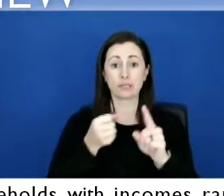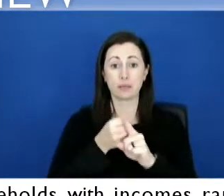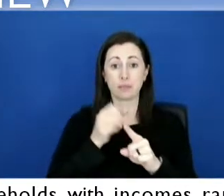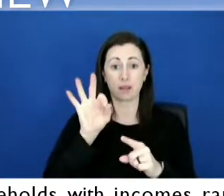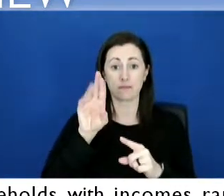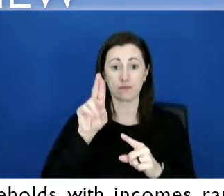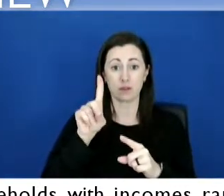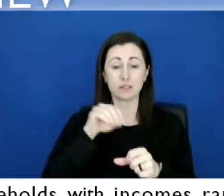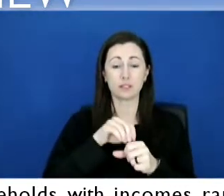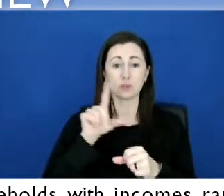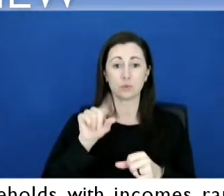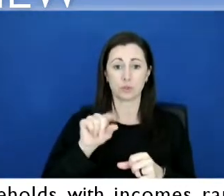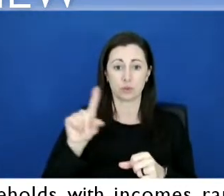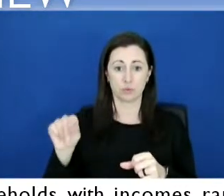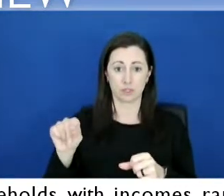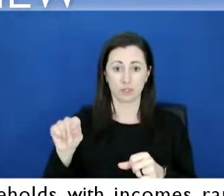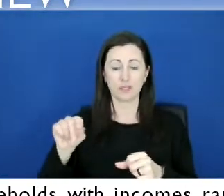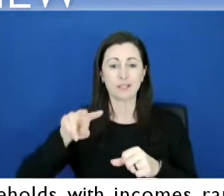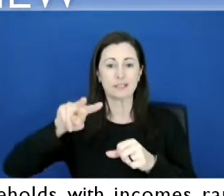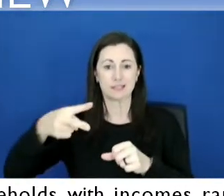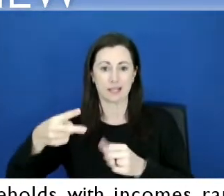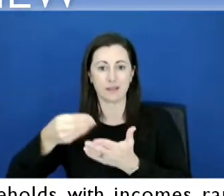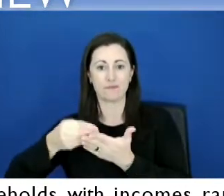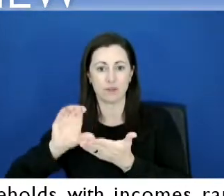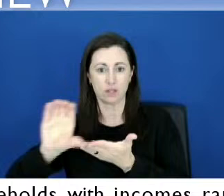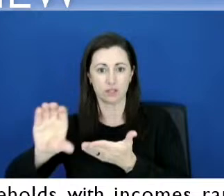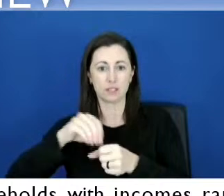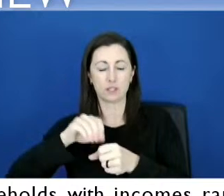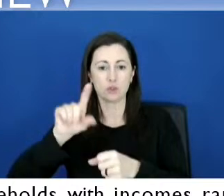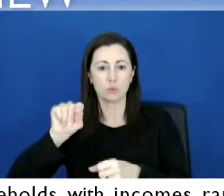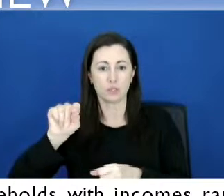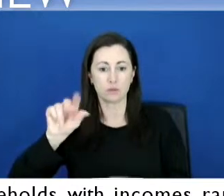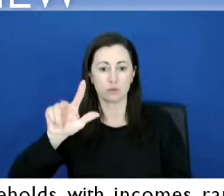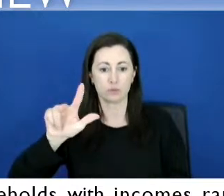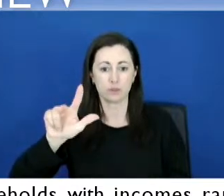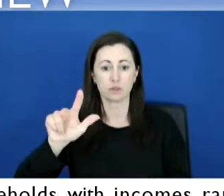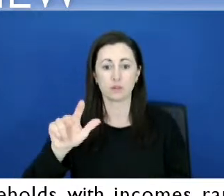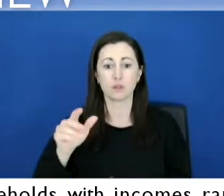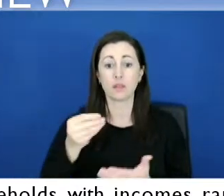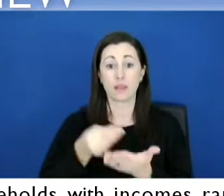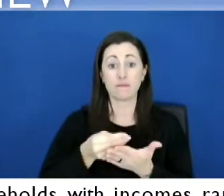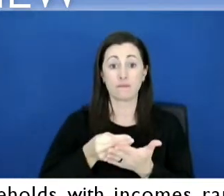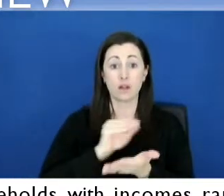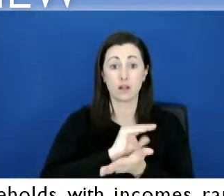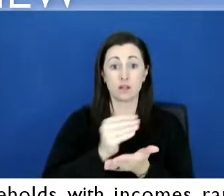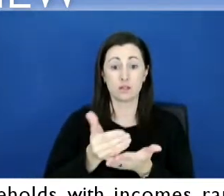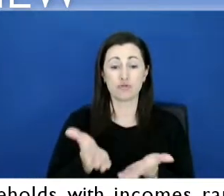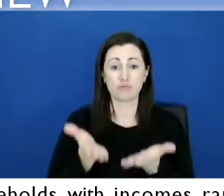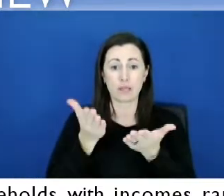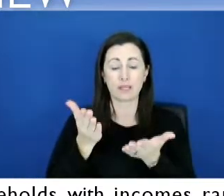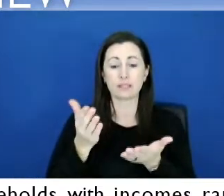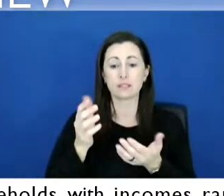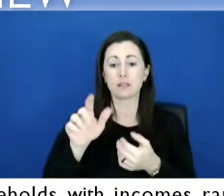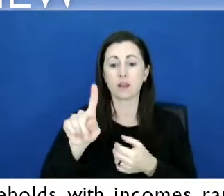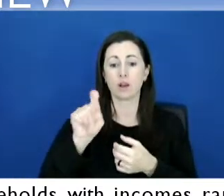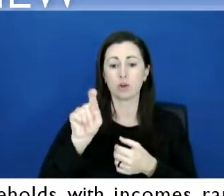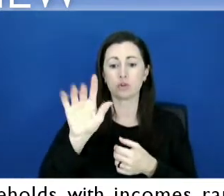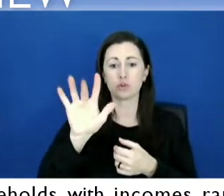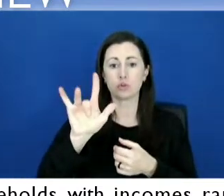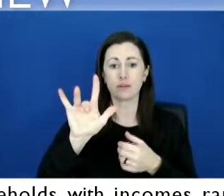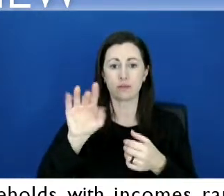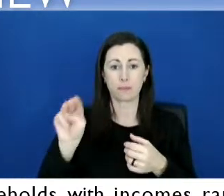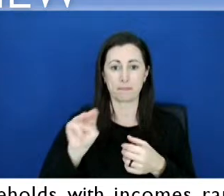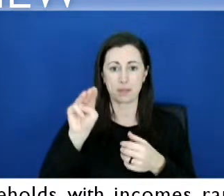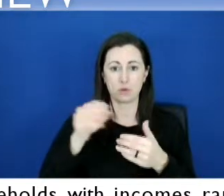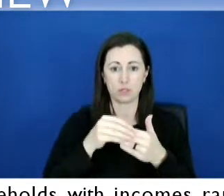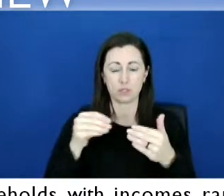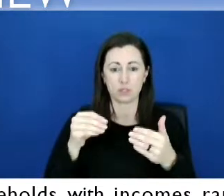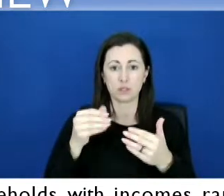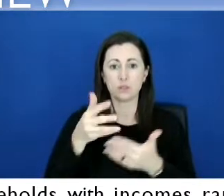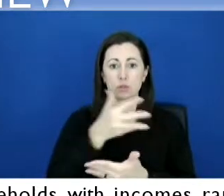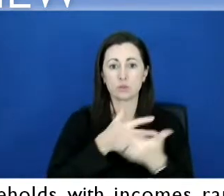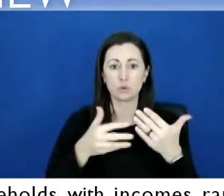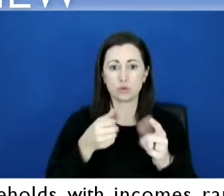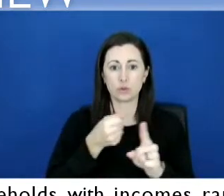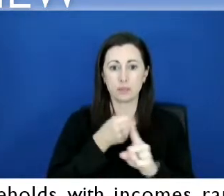THROUGH THE HOUSING IMPACT FUND